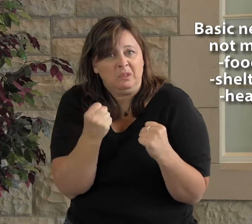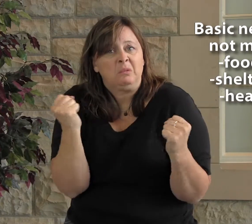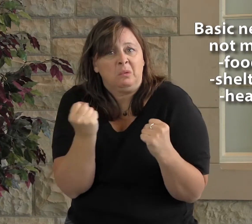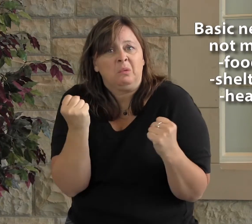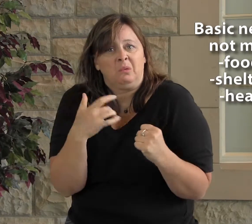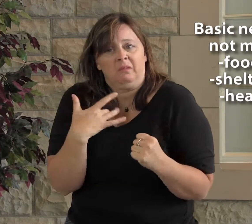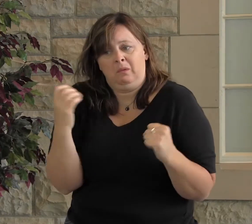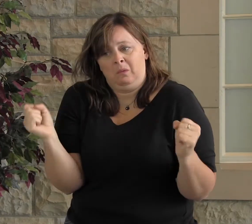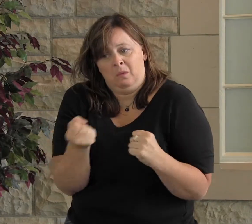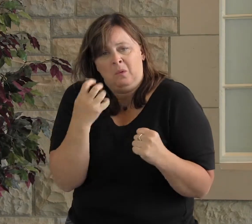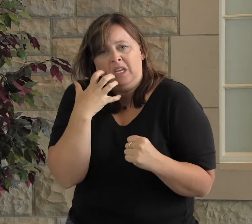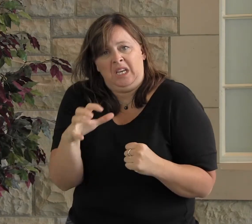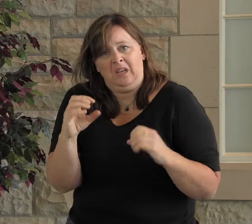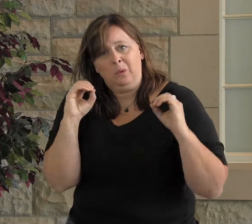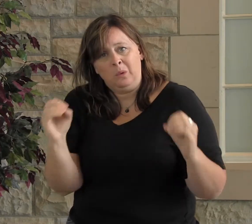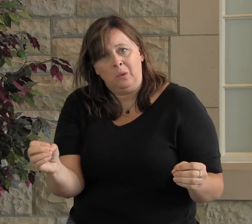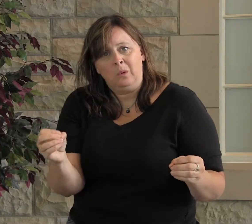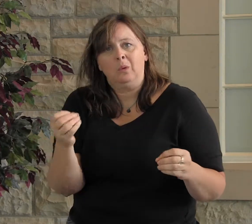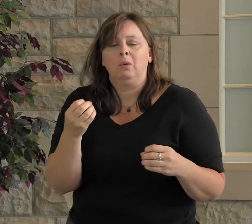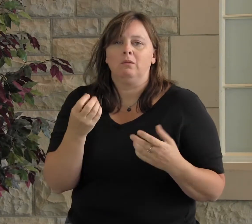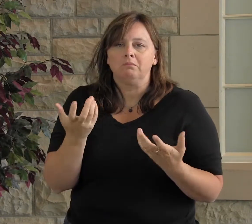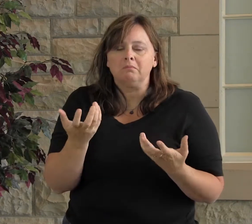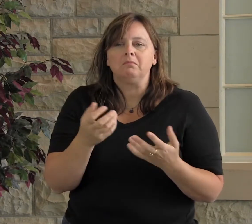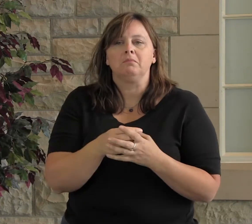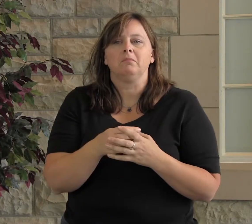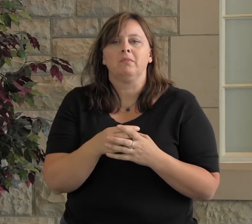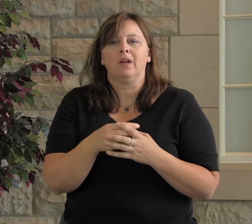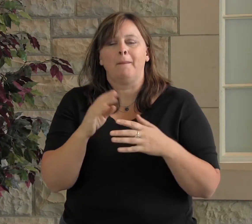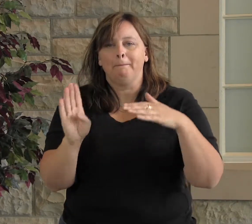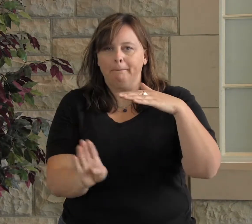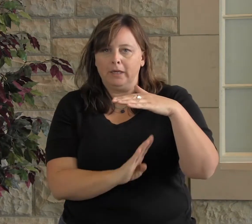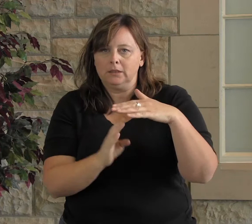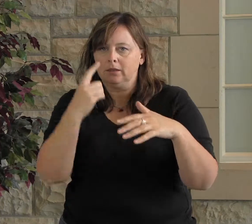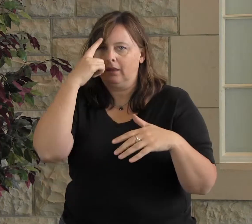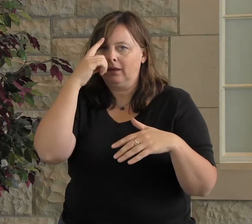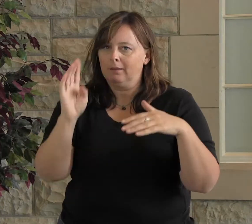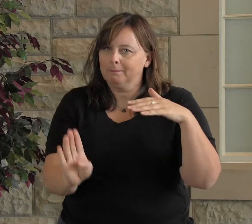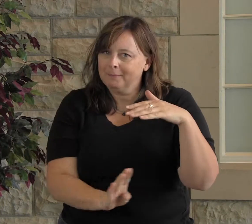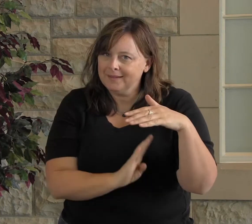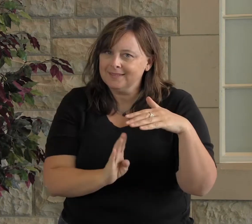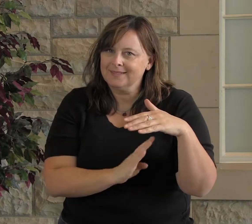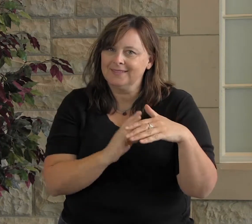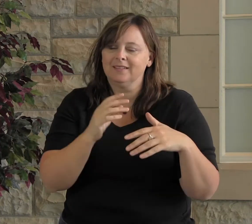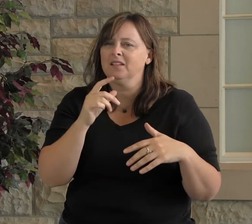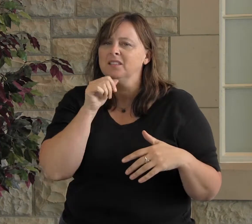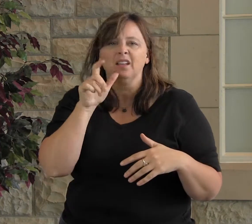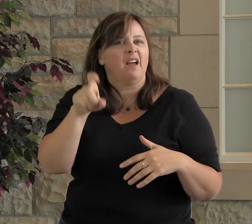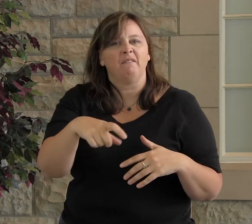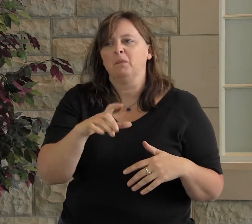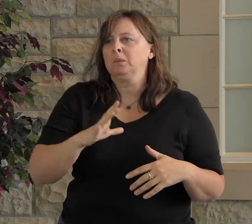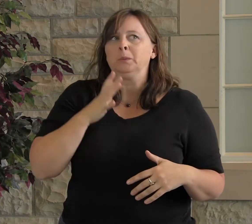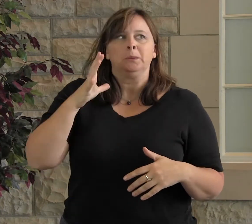their home is very cold, or they are not able to provide heat. Think about basic needs.